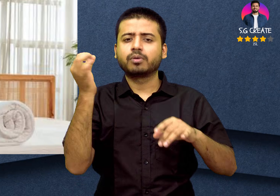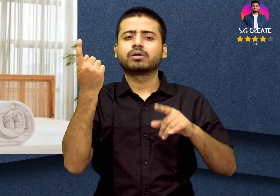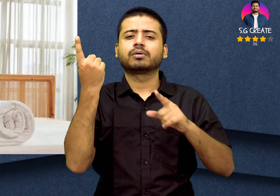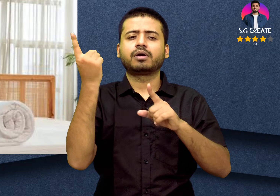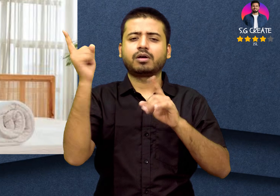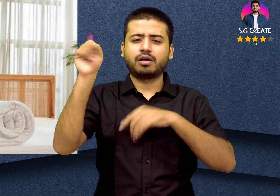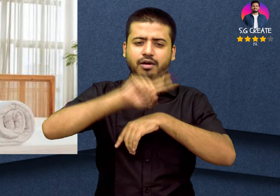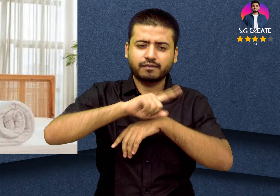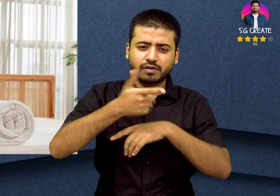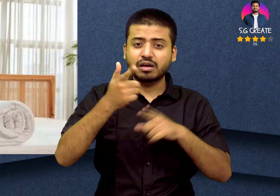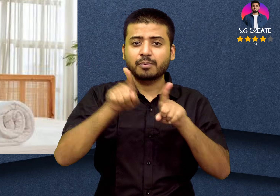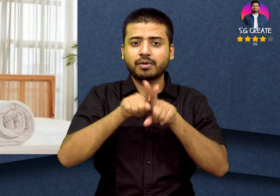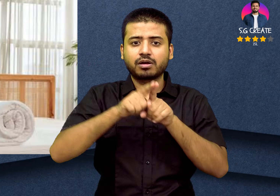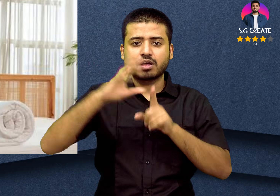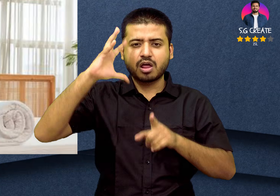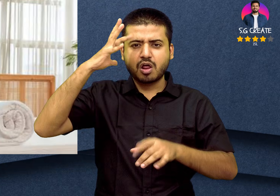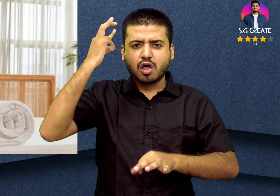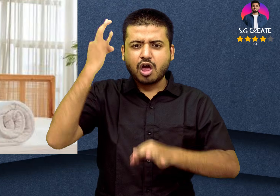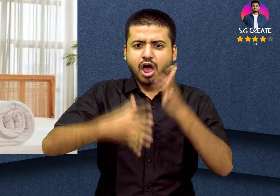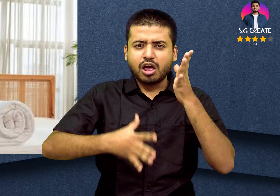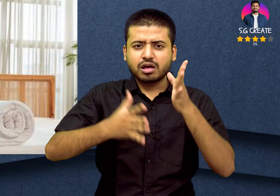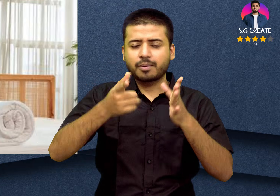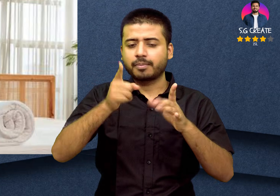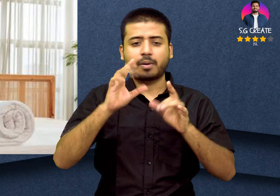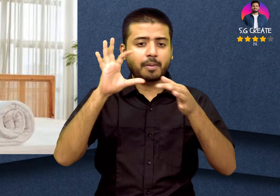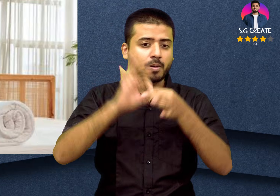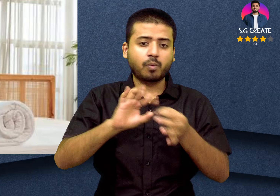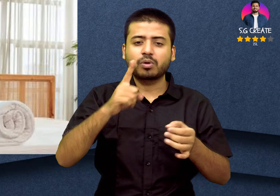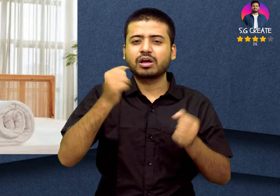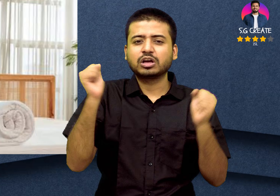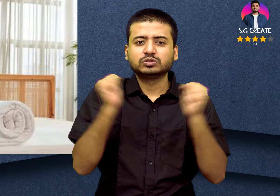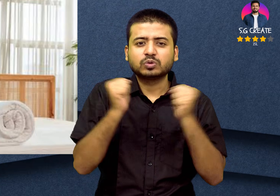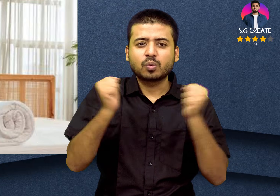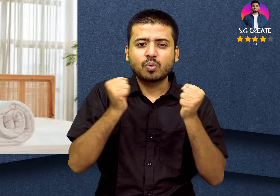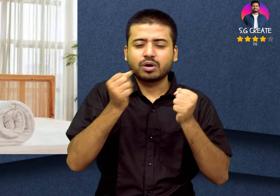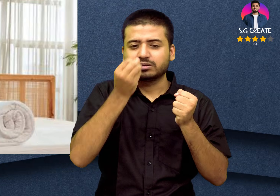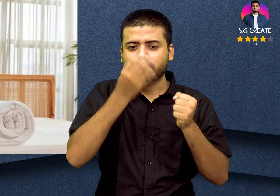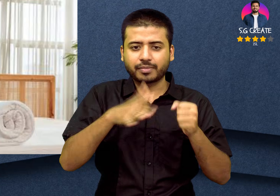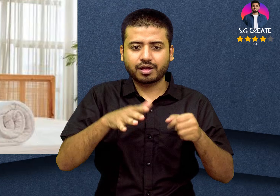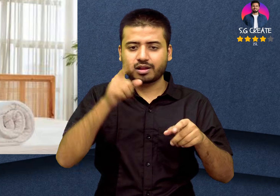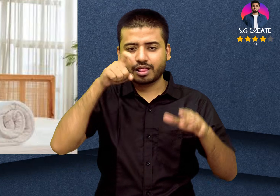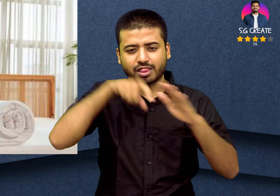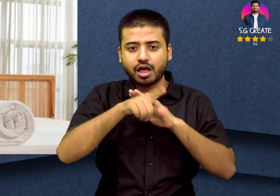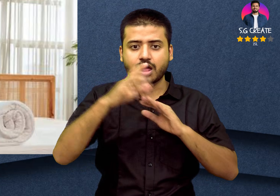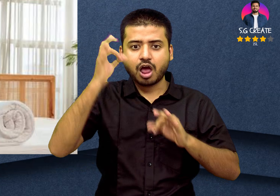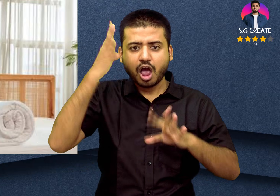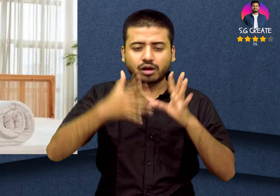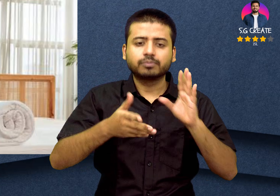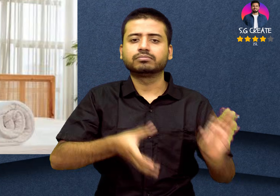sebum, body oils. Even in a cool room, the average person sweats out roughly a cup of moisture every